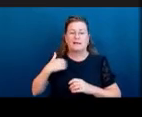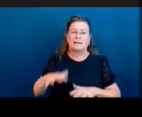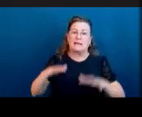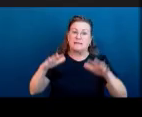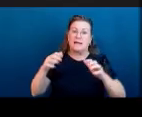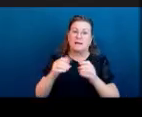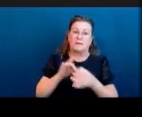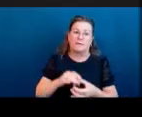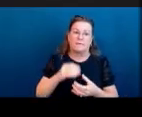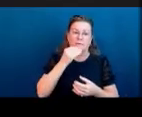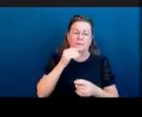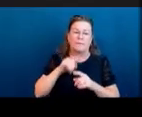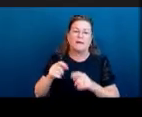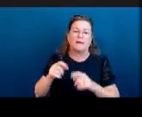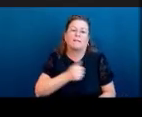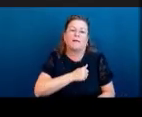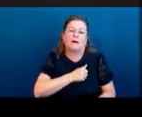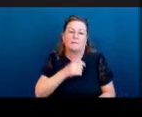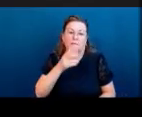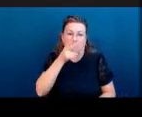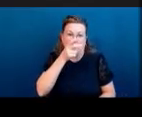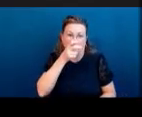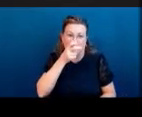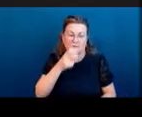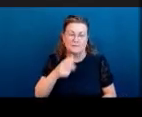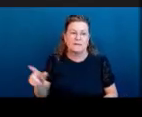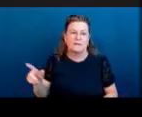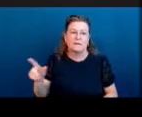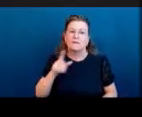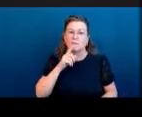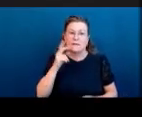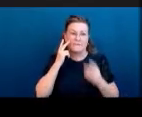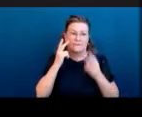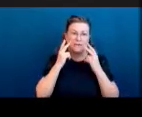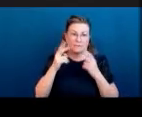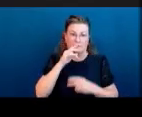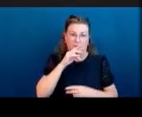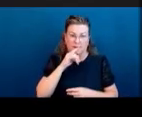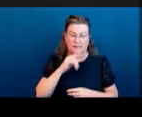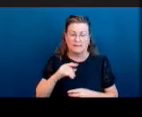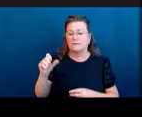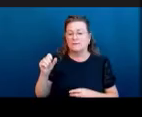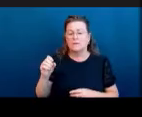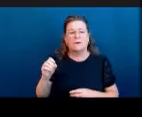really loves bugs, and he's really visual. So I talked to